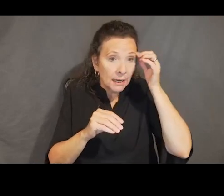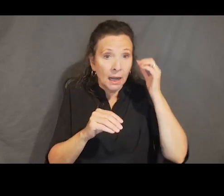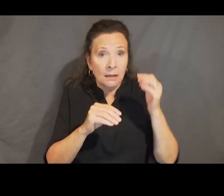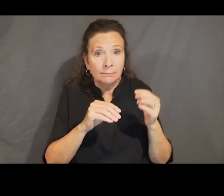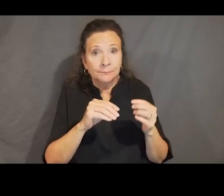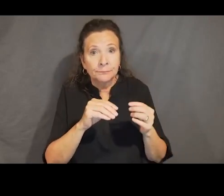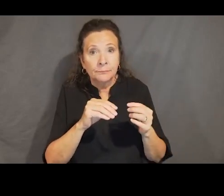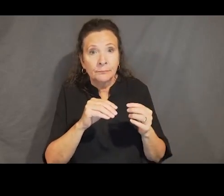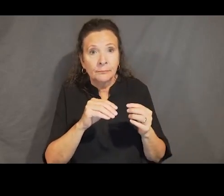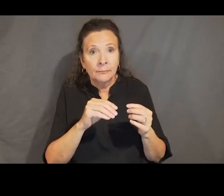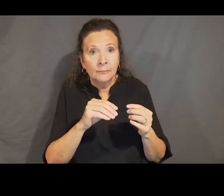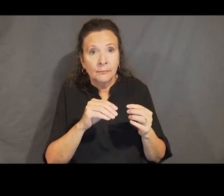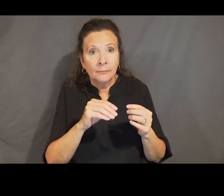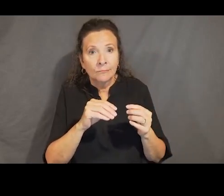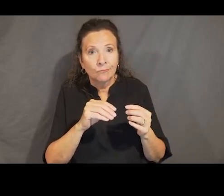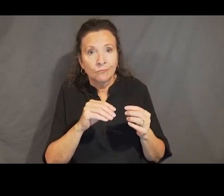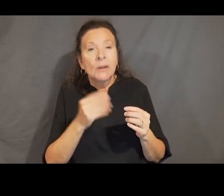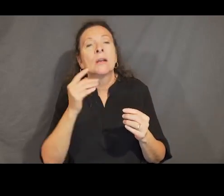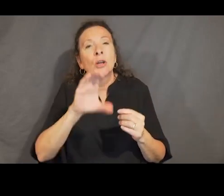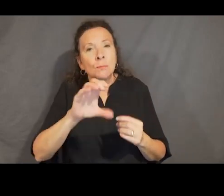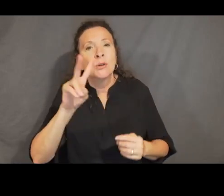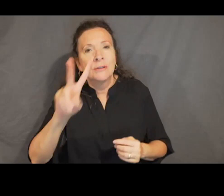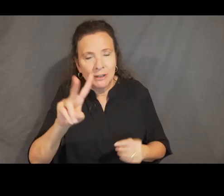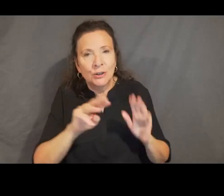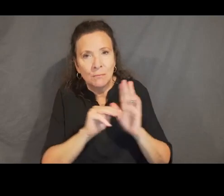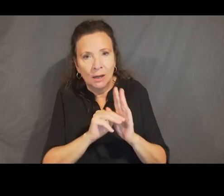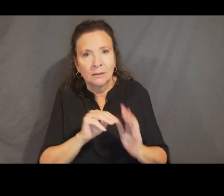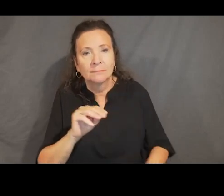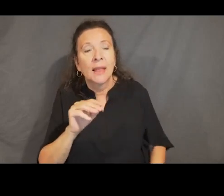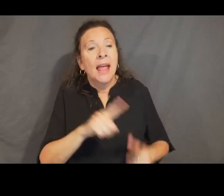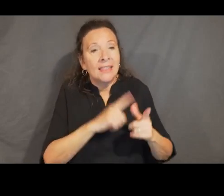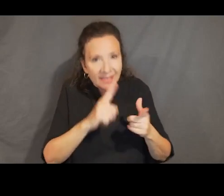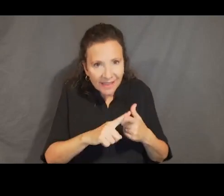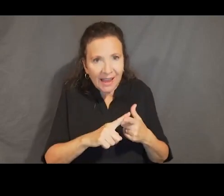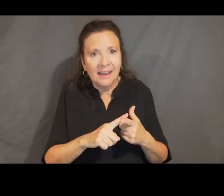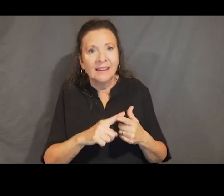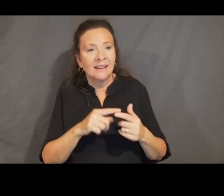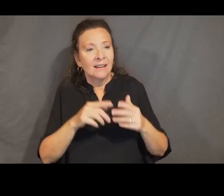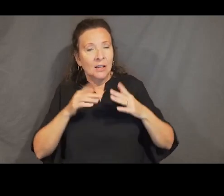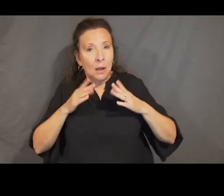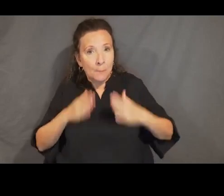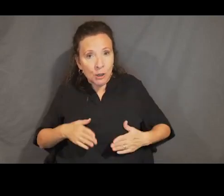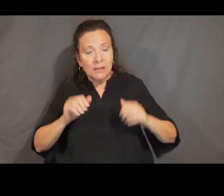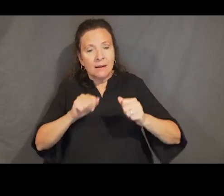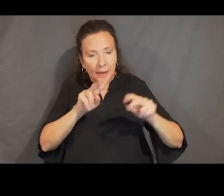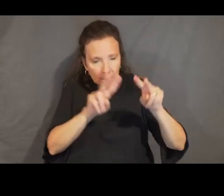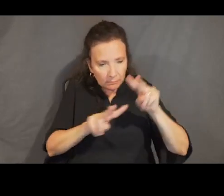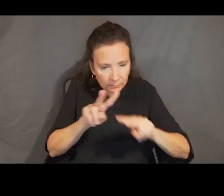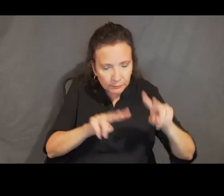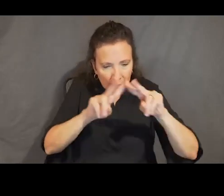results are being reviewed by humans, and then we can re-deploy it and improve the process. And in